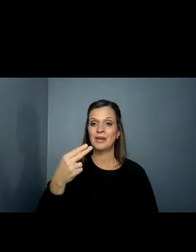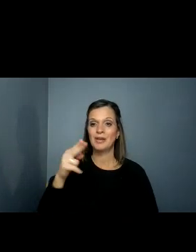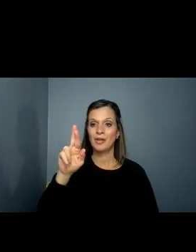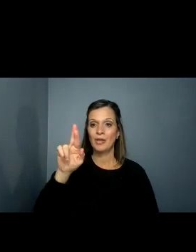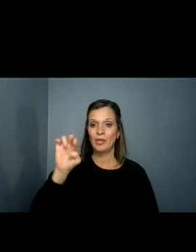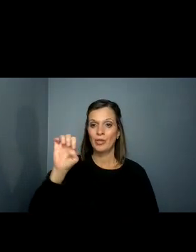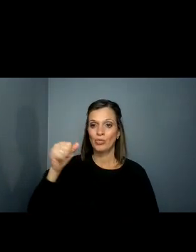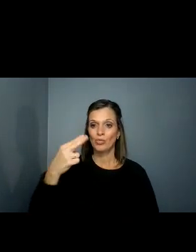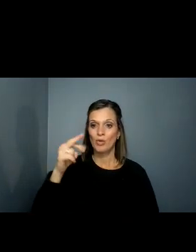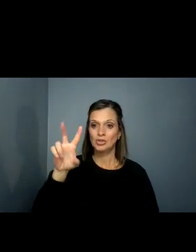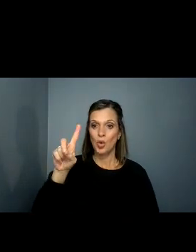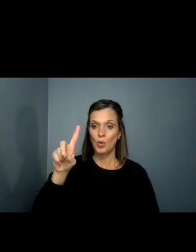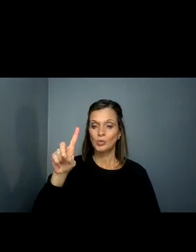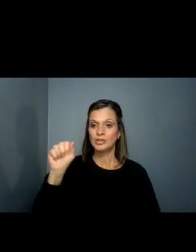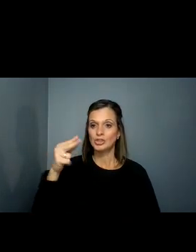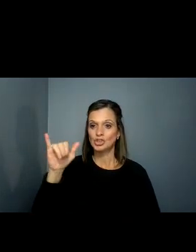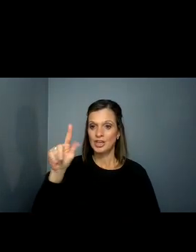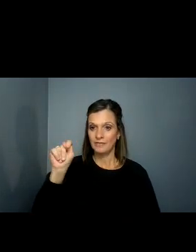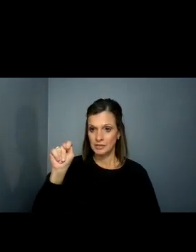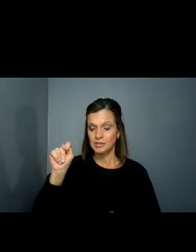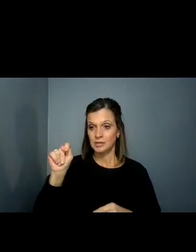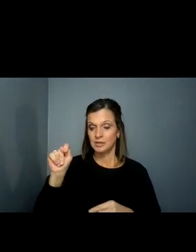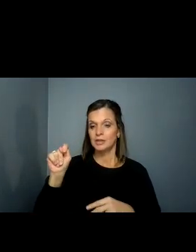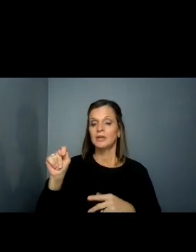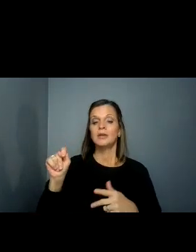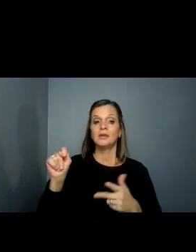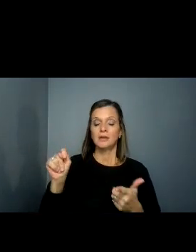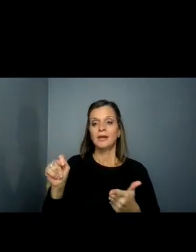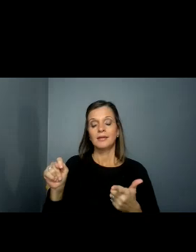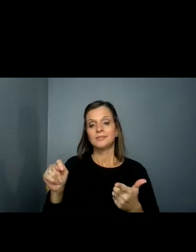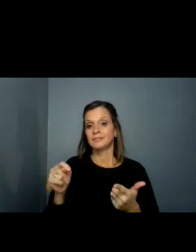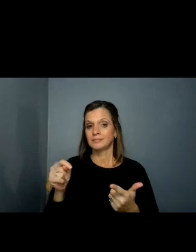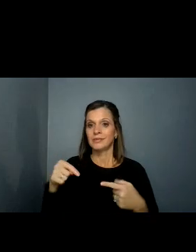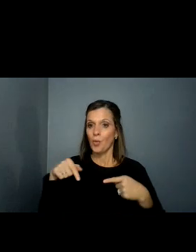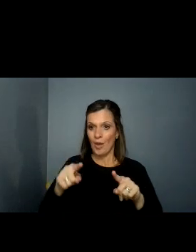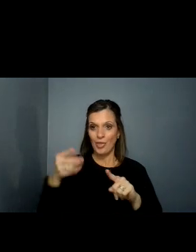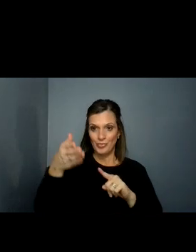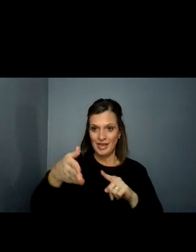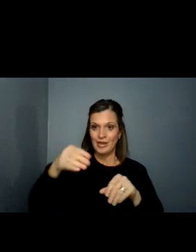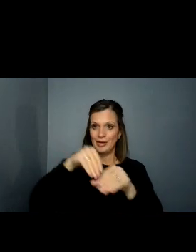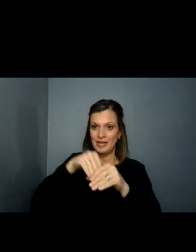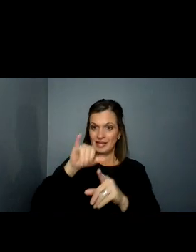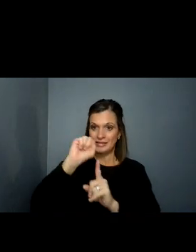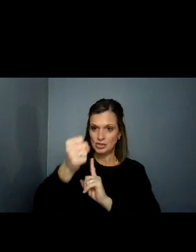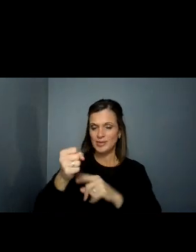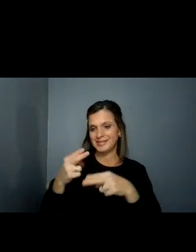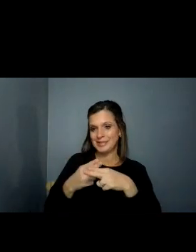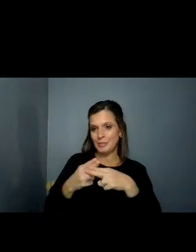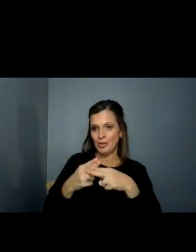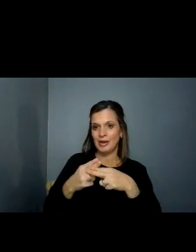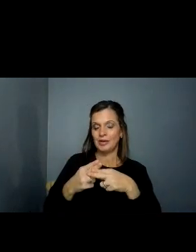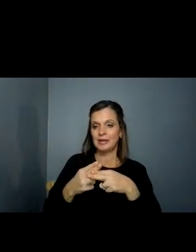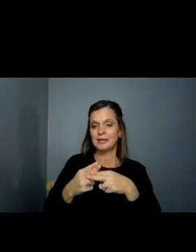for a while after they leave, but then it'll it. Hopefully it goes away and you know, and it's a temporary loss.